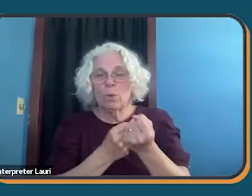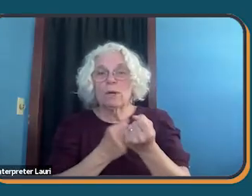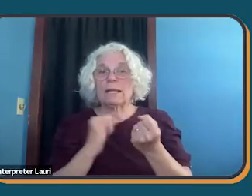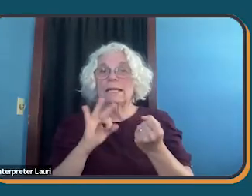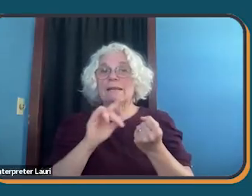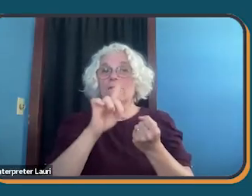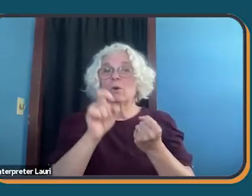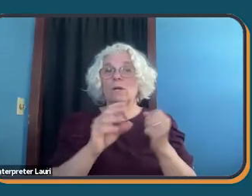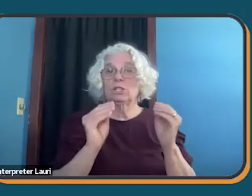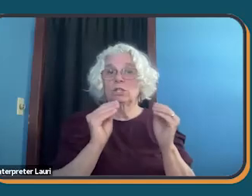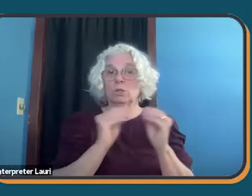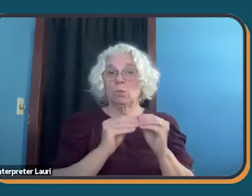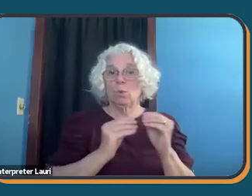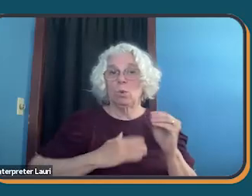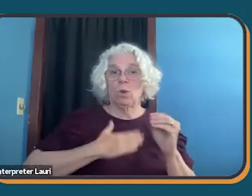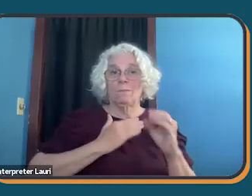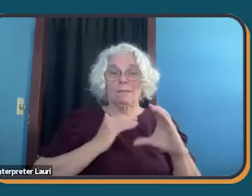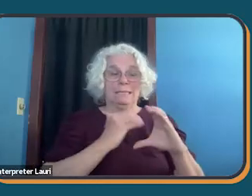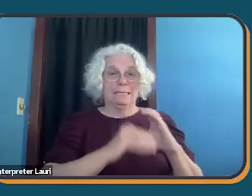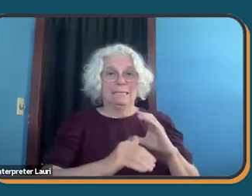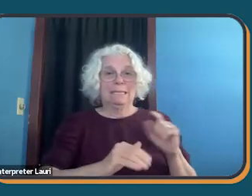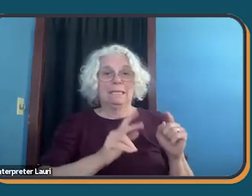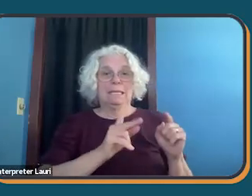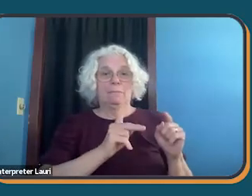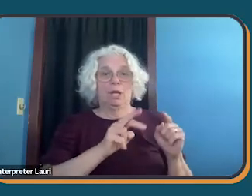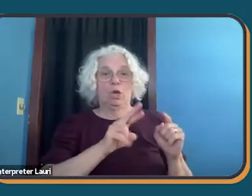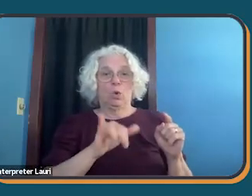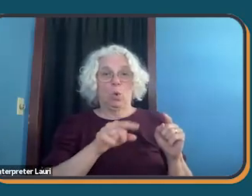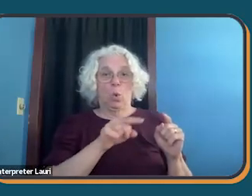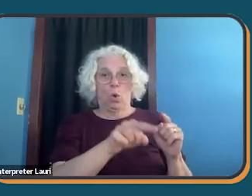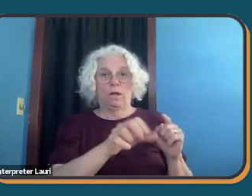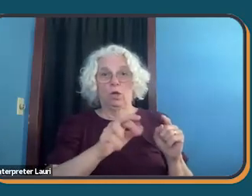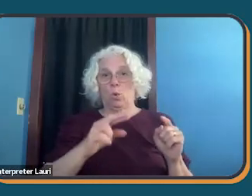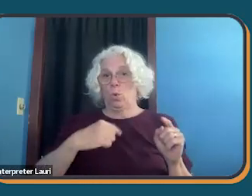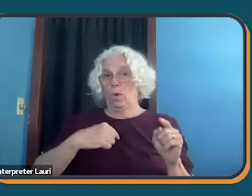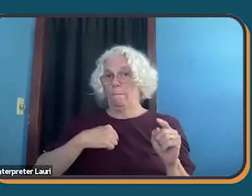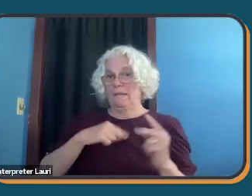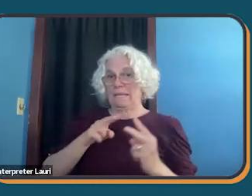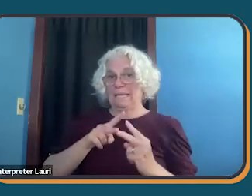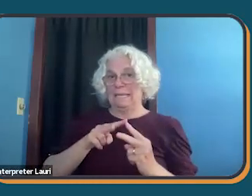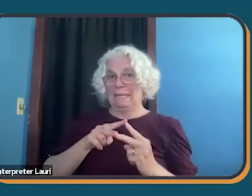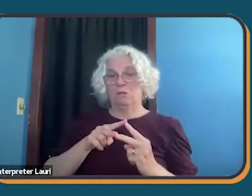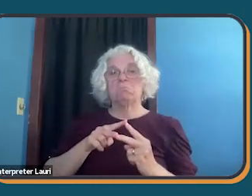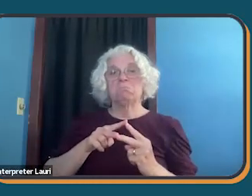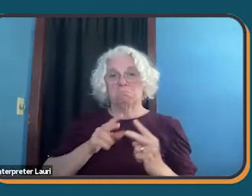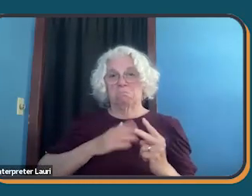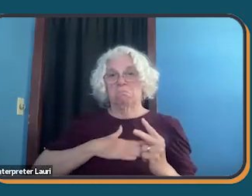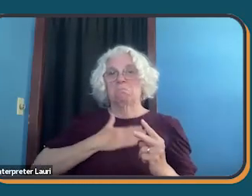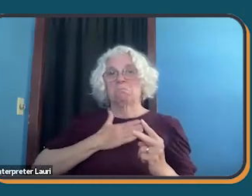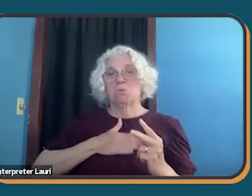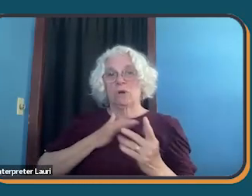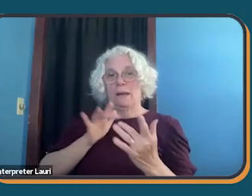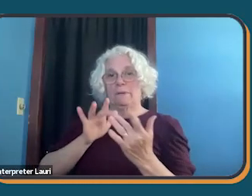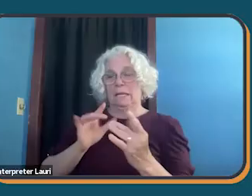If you have any further questions please email Korey or I and we would love to get in touch